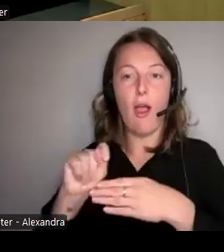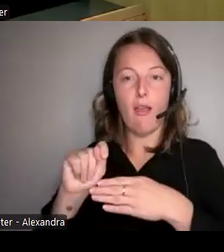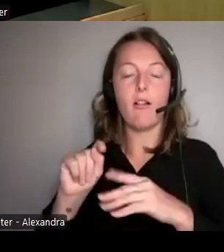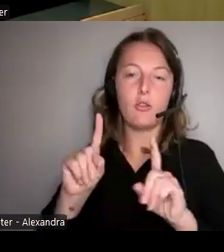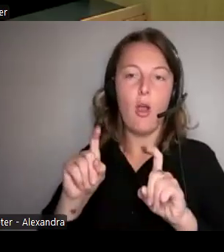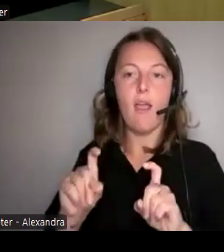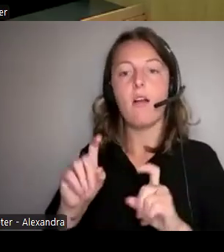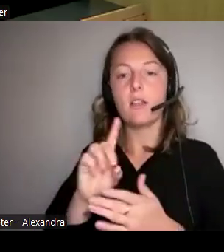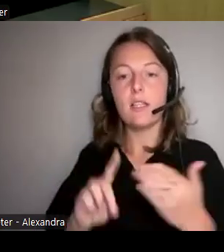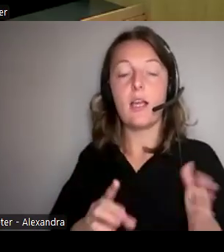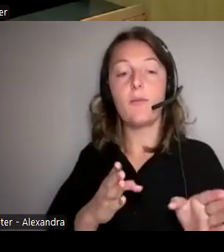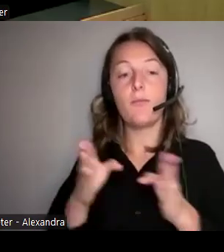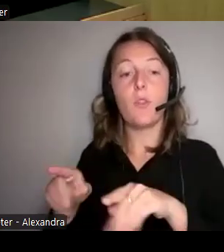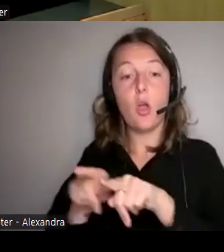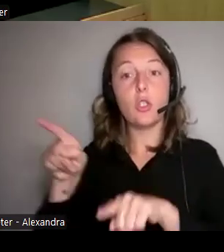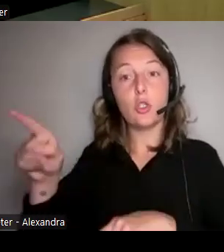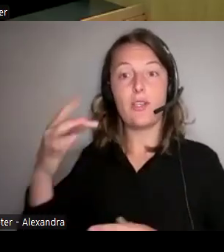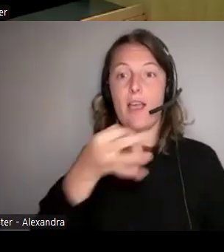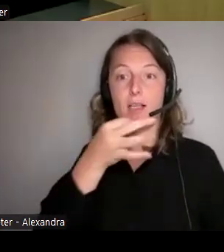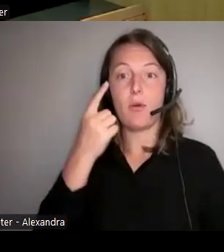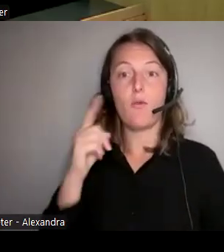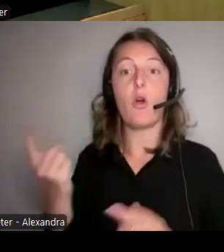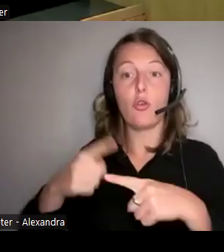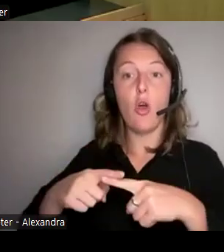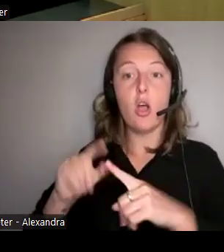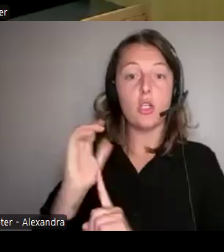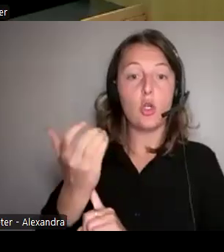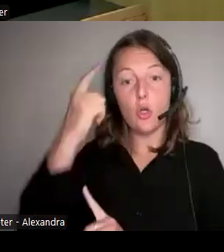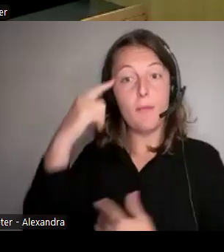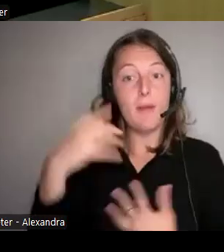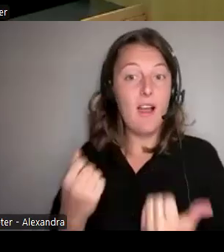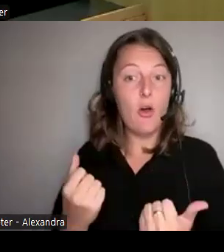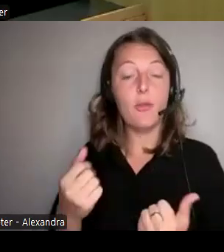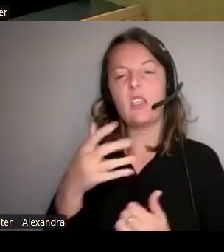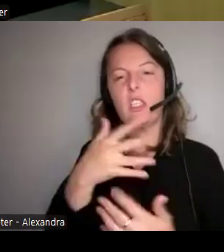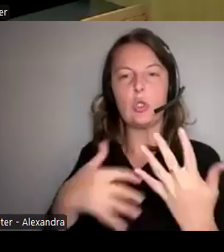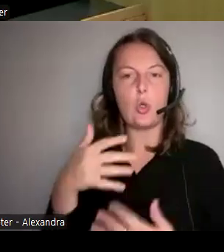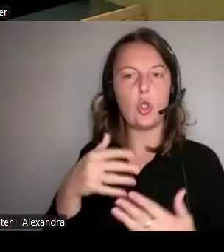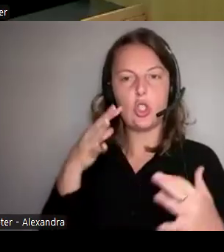expert in cross-cultural mental health uh in social determinance of mental health in that